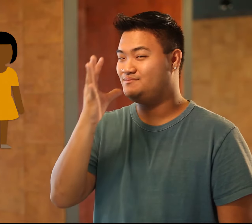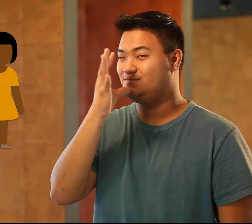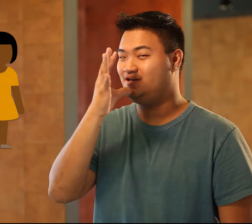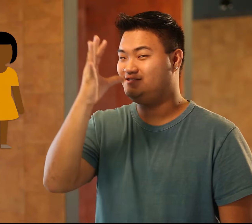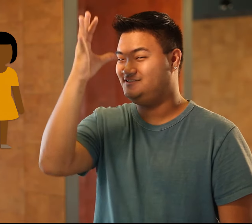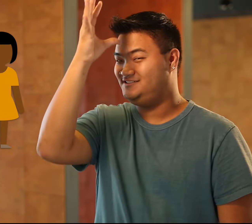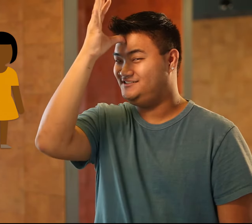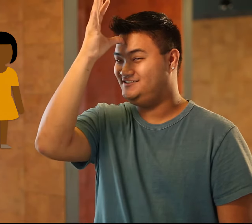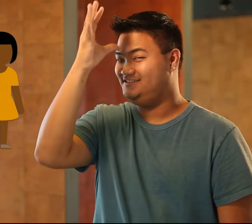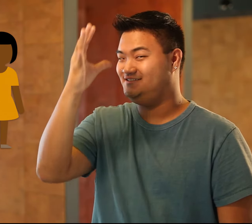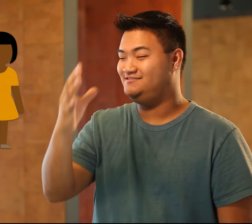parents